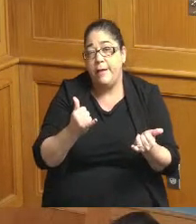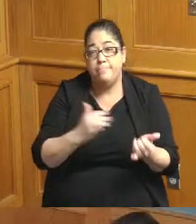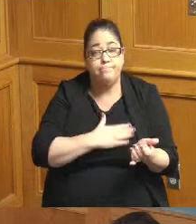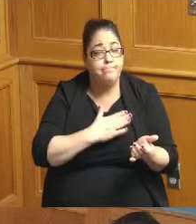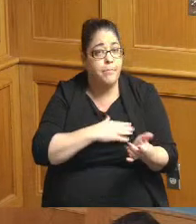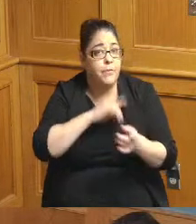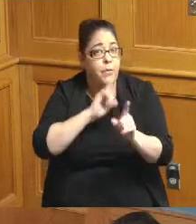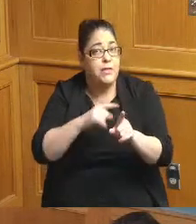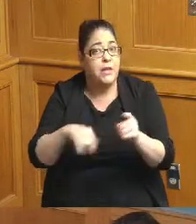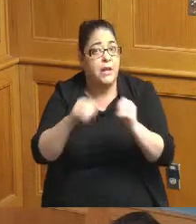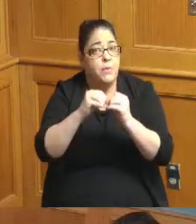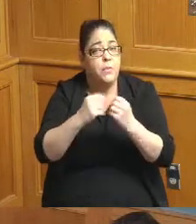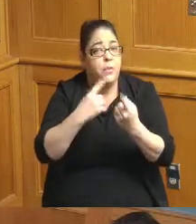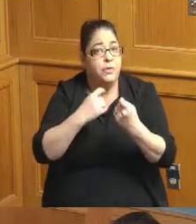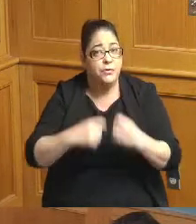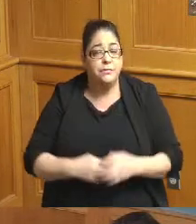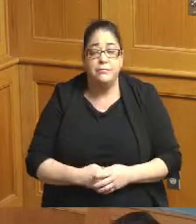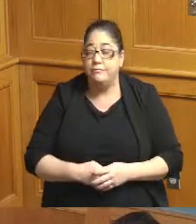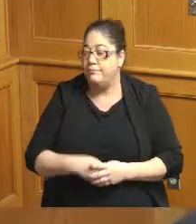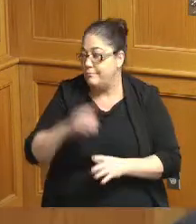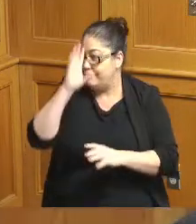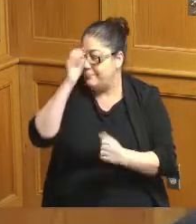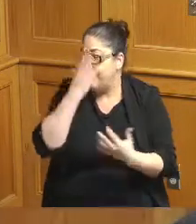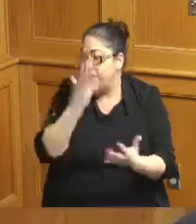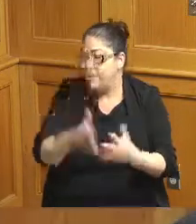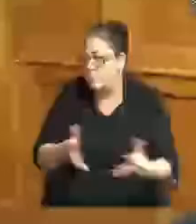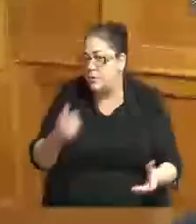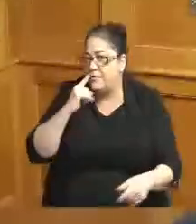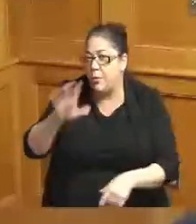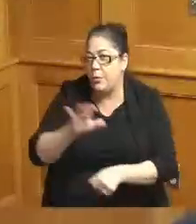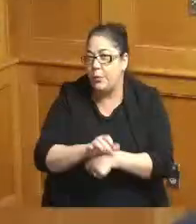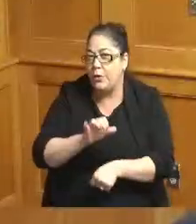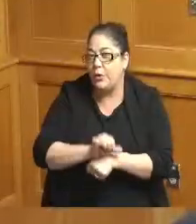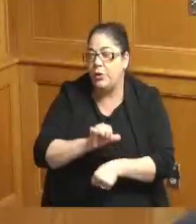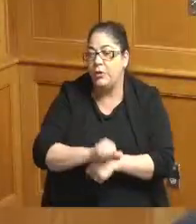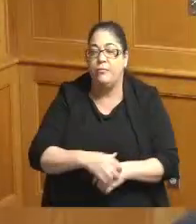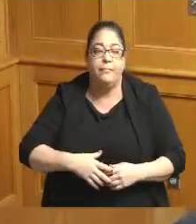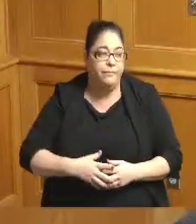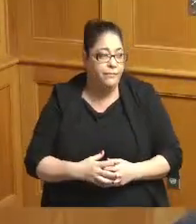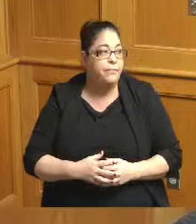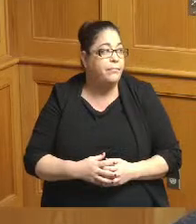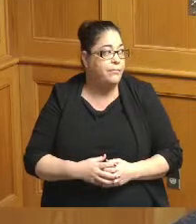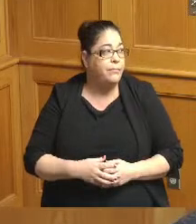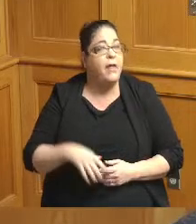thank you so much for your comment and your great work as usual so I am going to ask the question